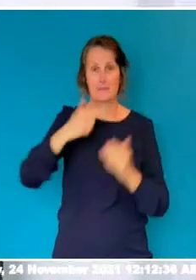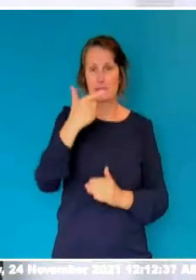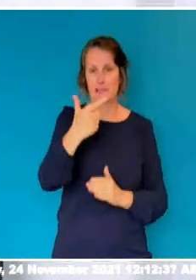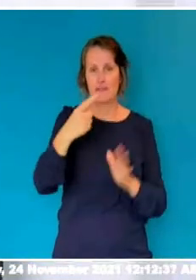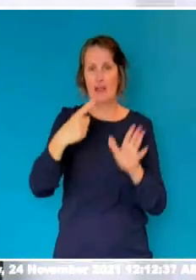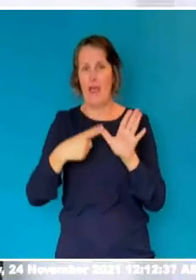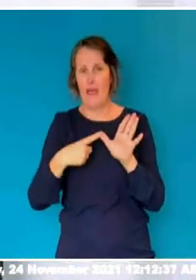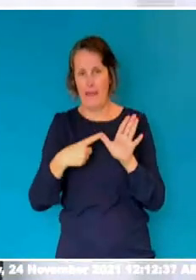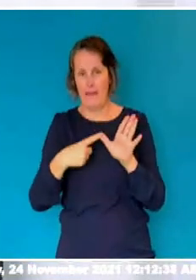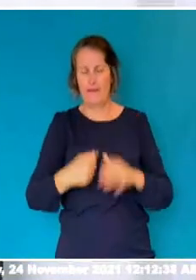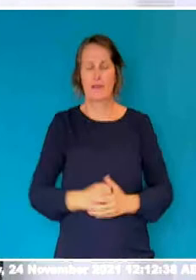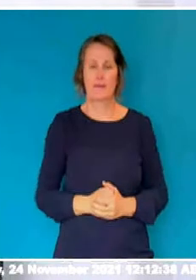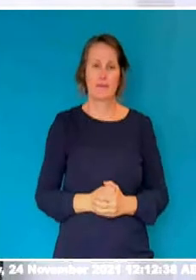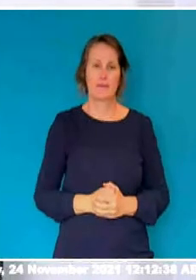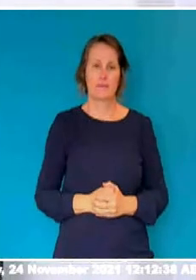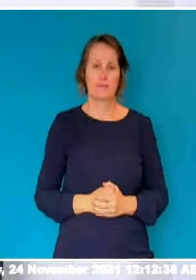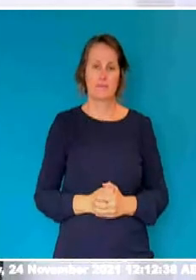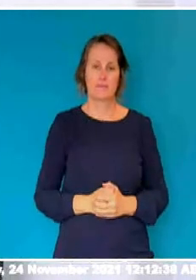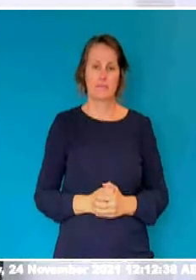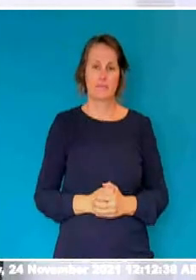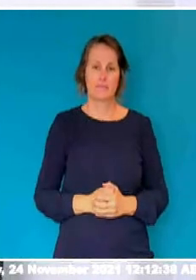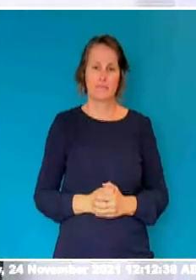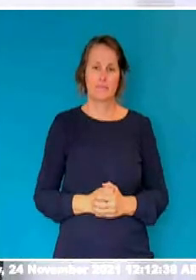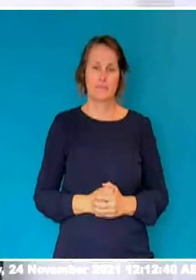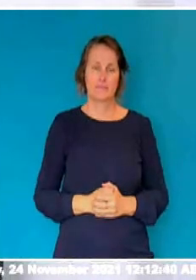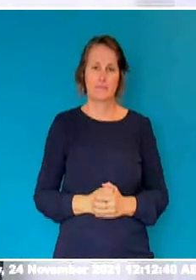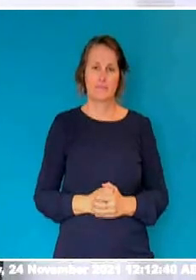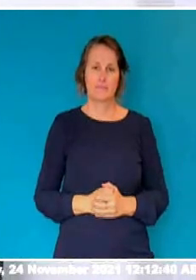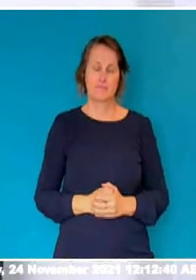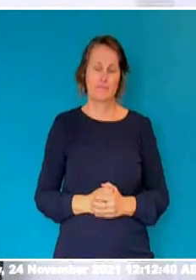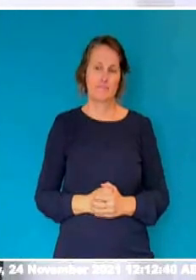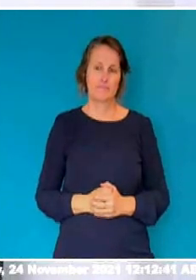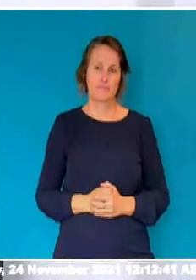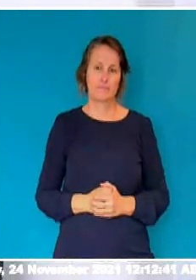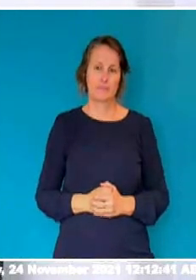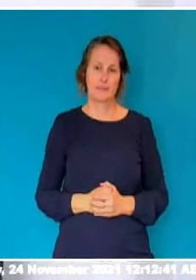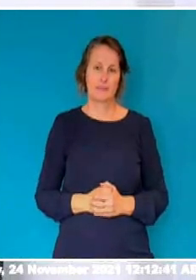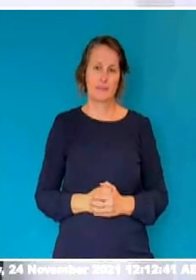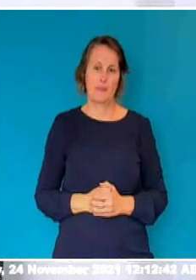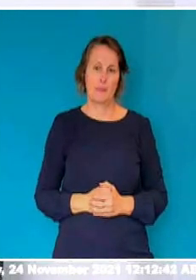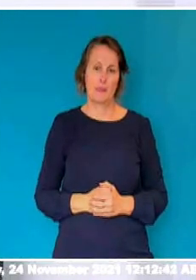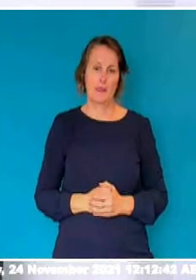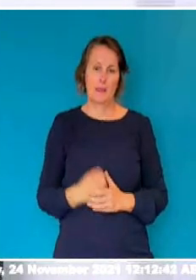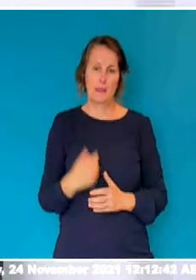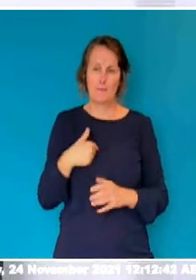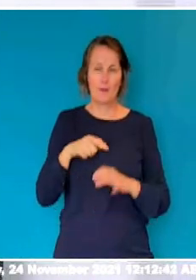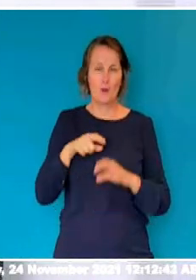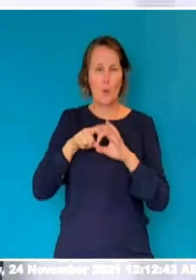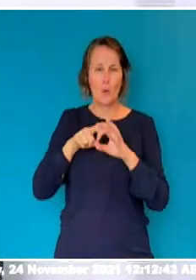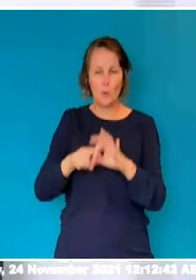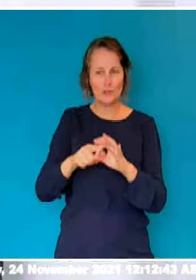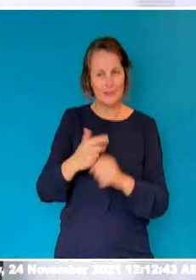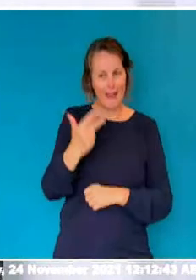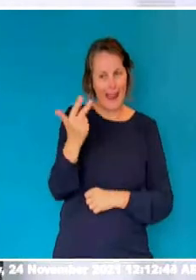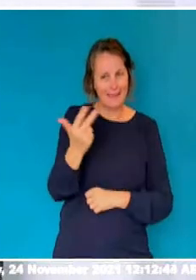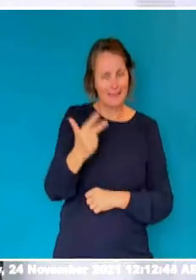7. Questions 18 and 19, to which I direct your attention, MrÂ Chapman, question